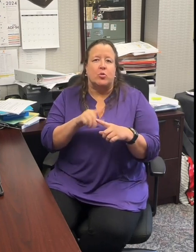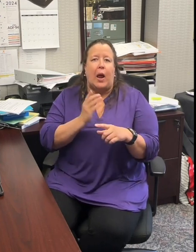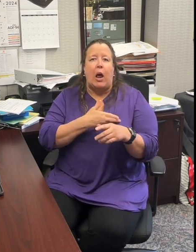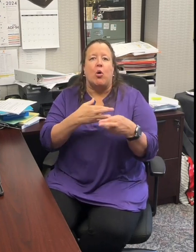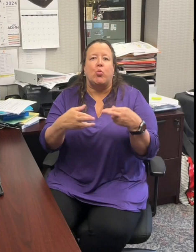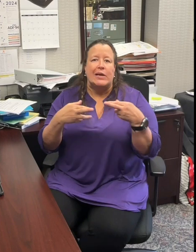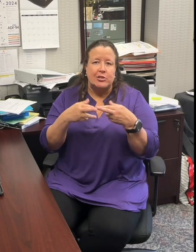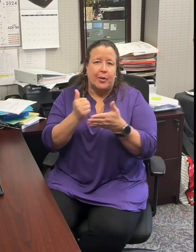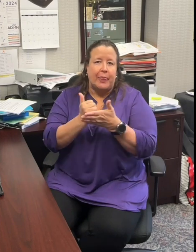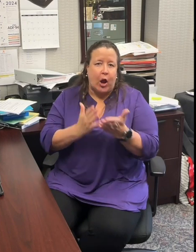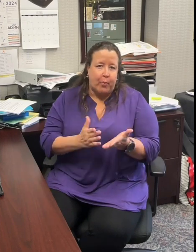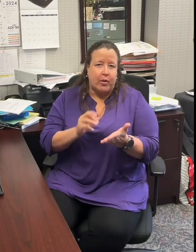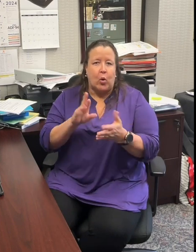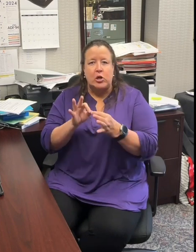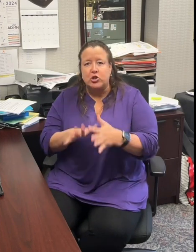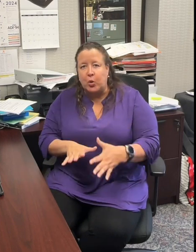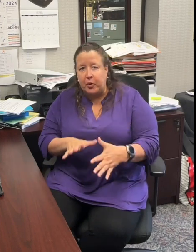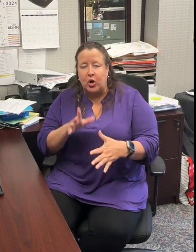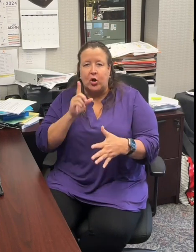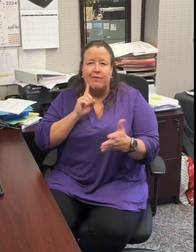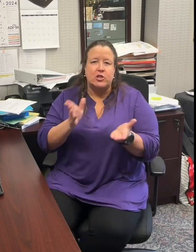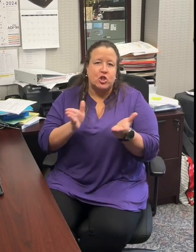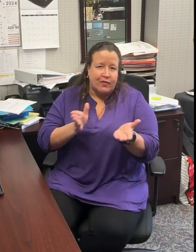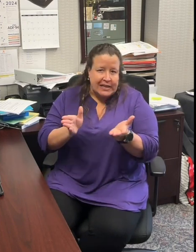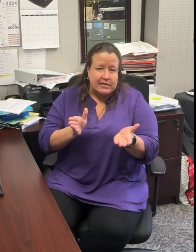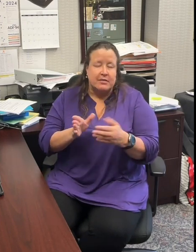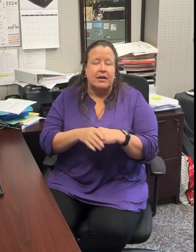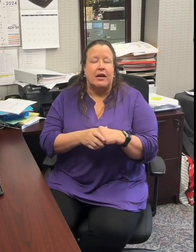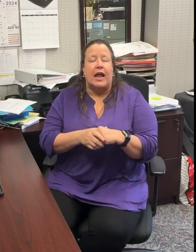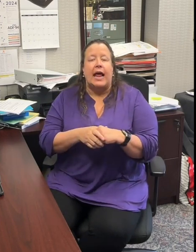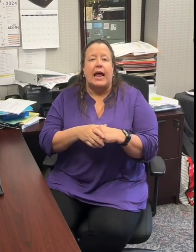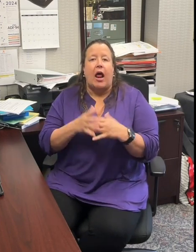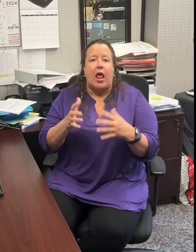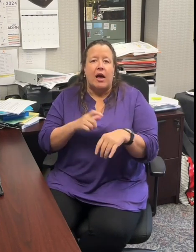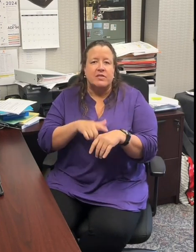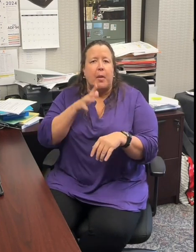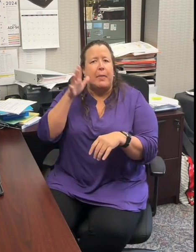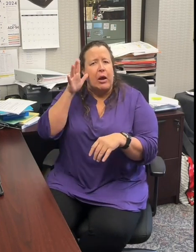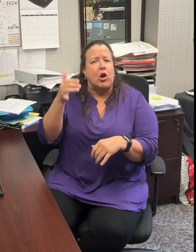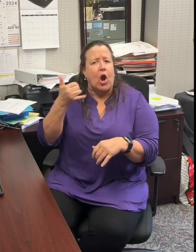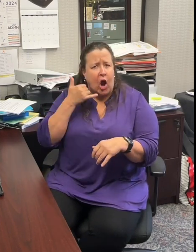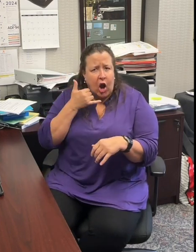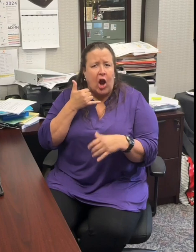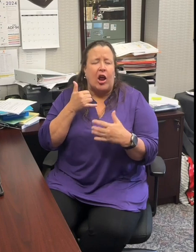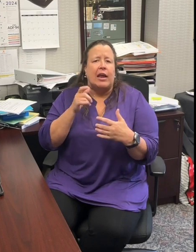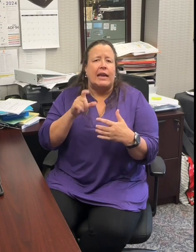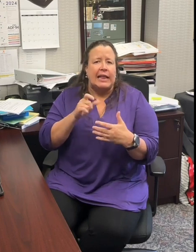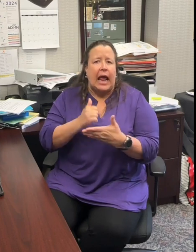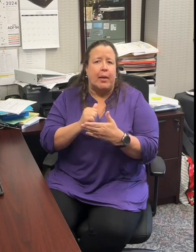I refer them to their specific County and to the regional therapist and interpreters. Sometimes,